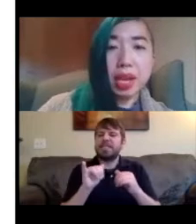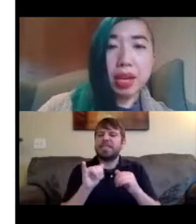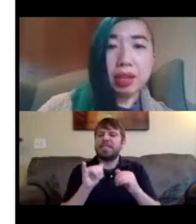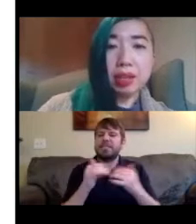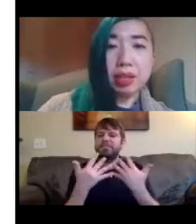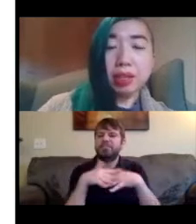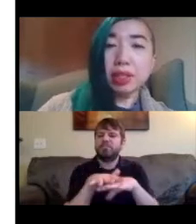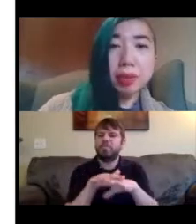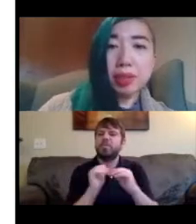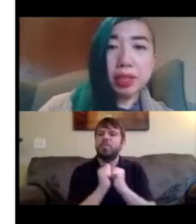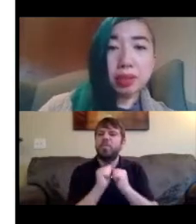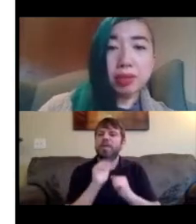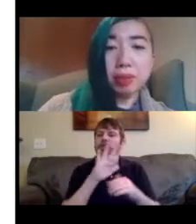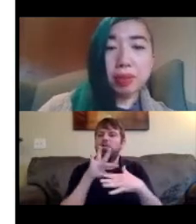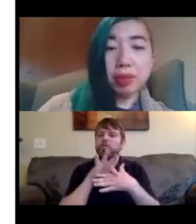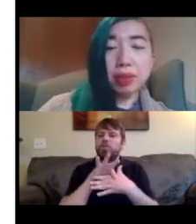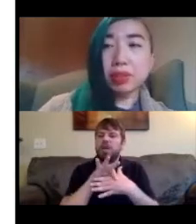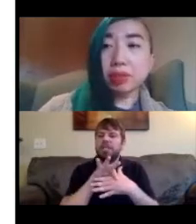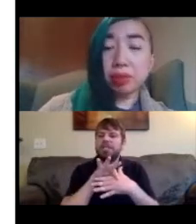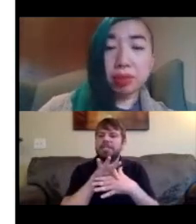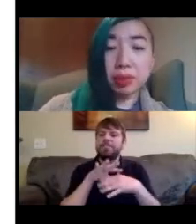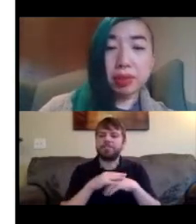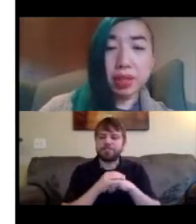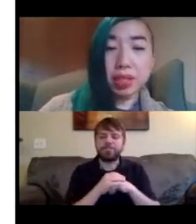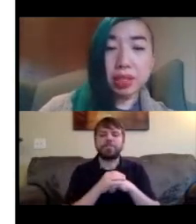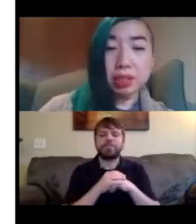And other experimentations of form include different forms of erasures,